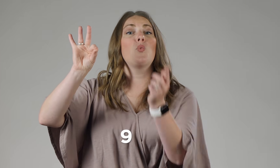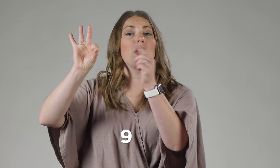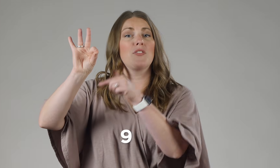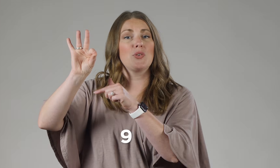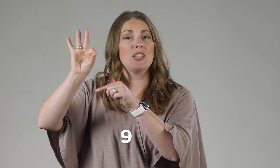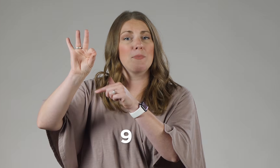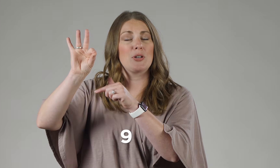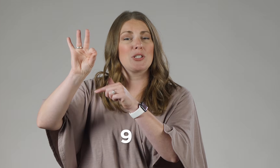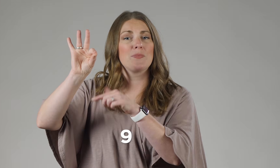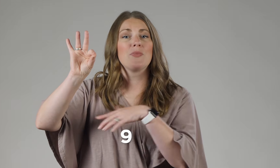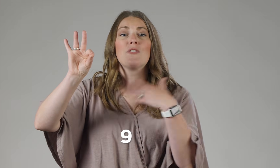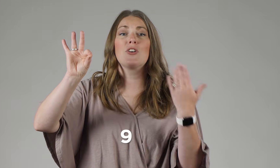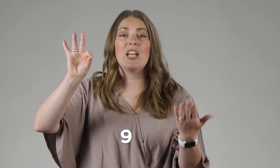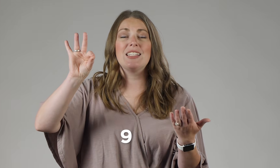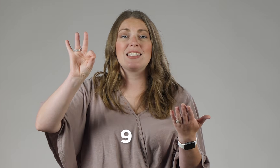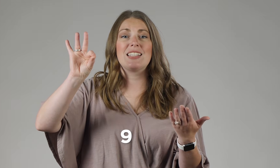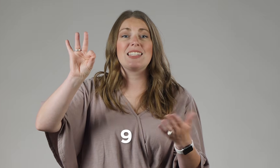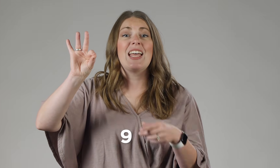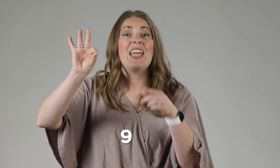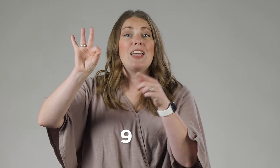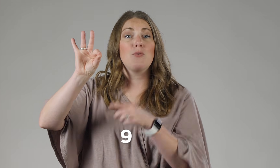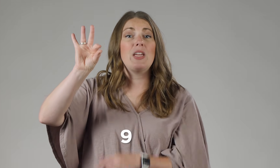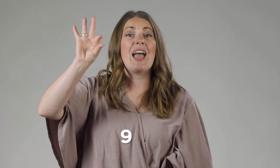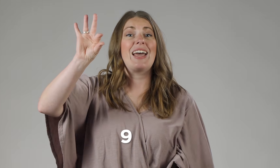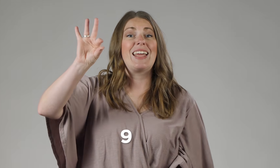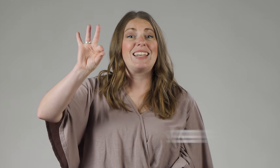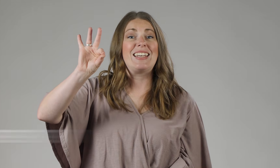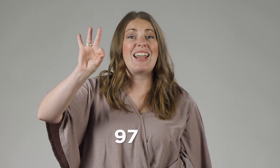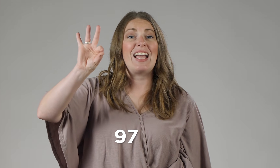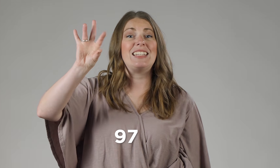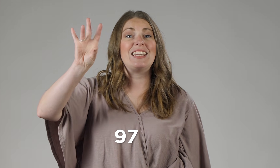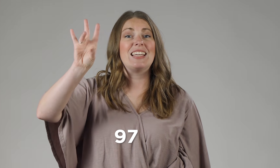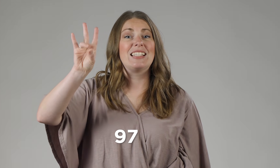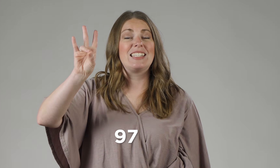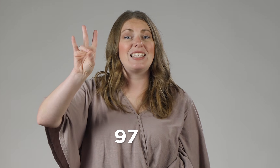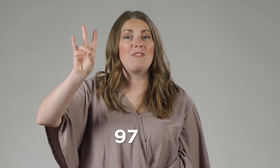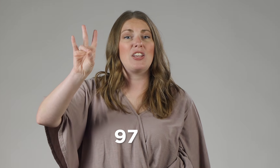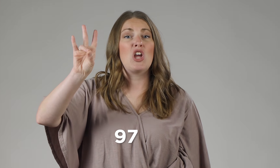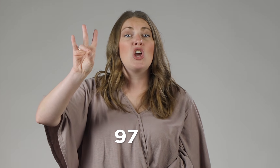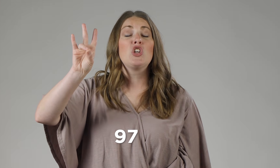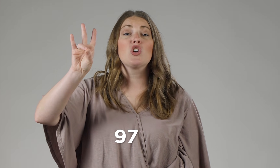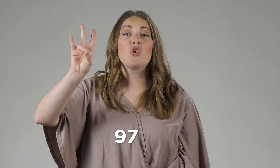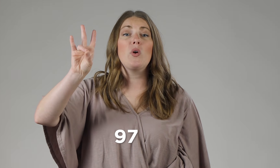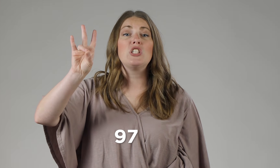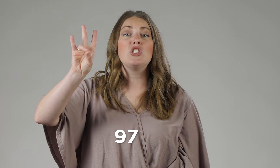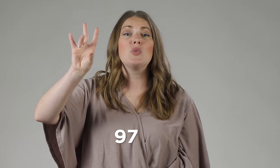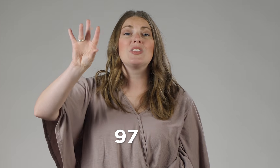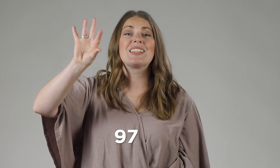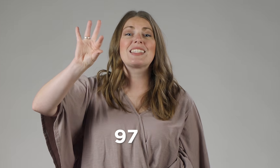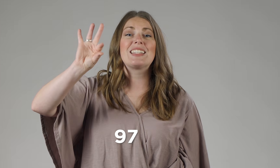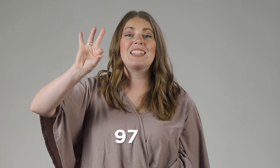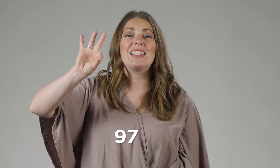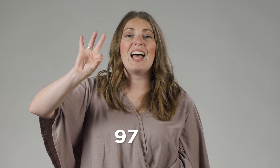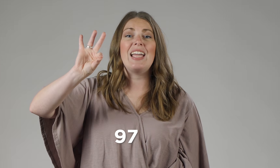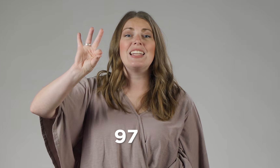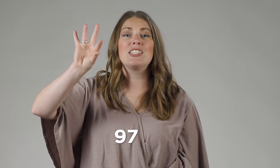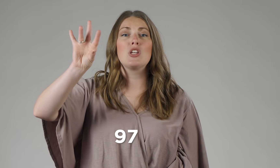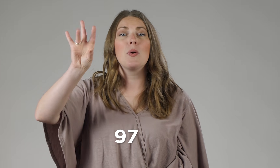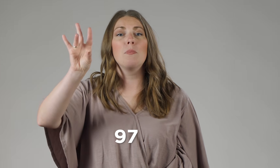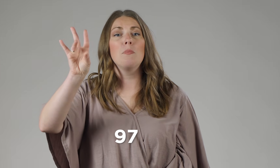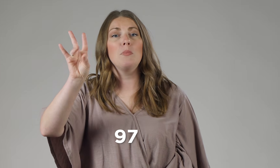one of those numbers for instance if we had 97, you're going to do the slightest move